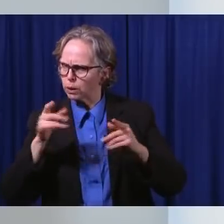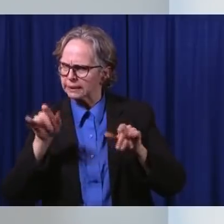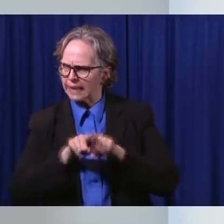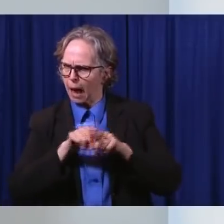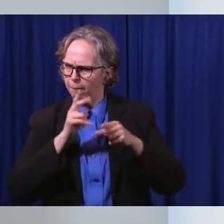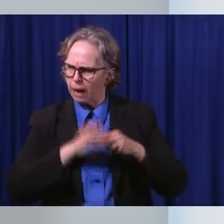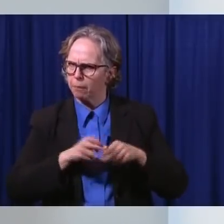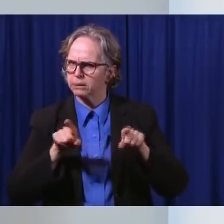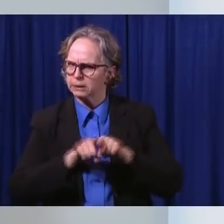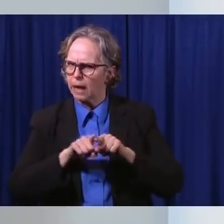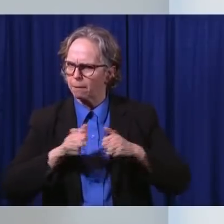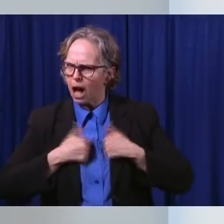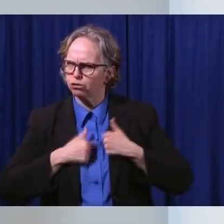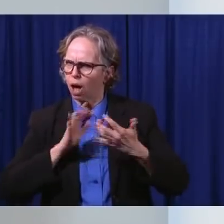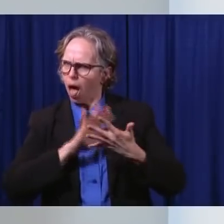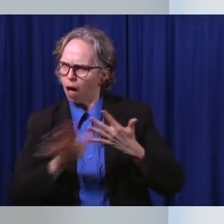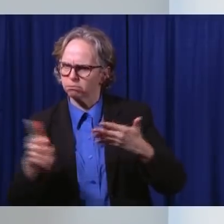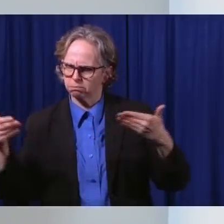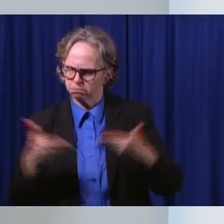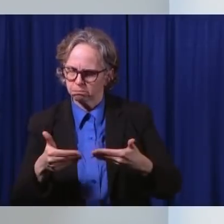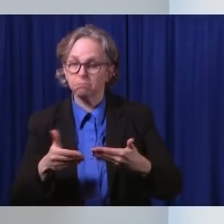TO MAKE SURE THAT THE PERSON